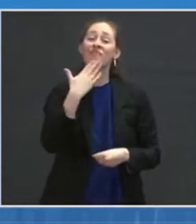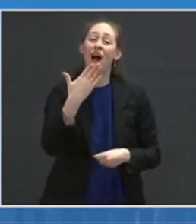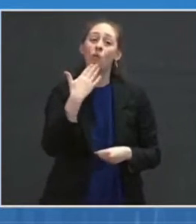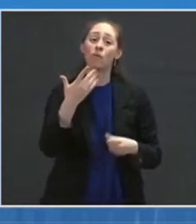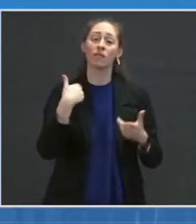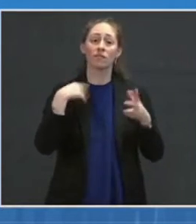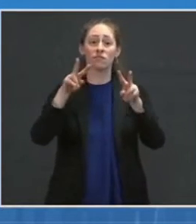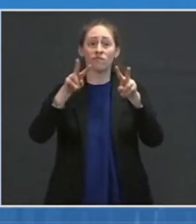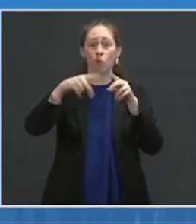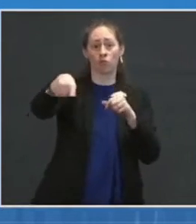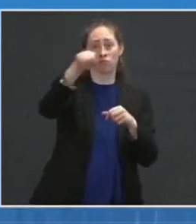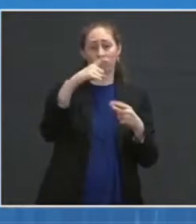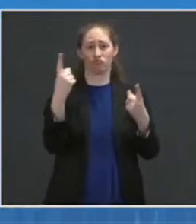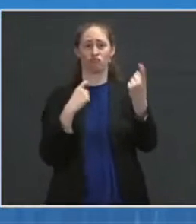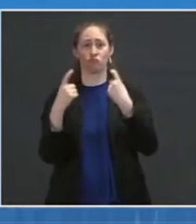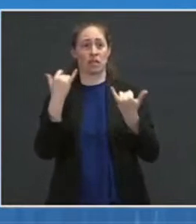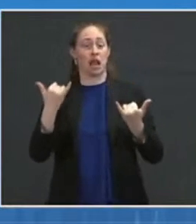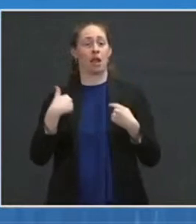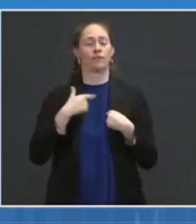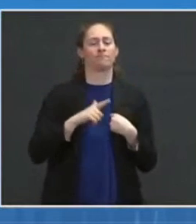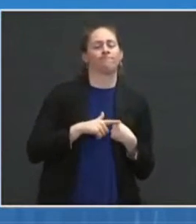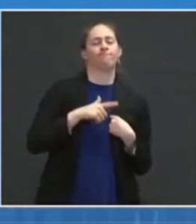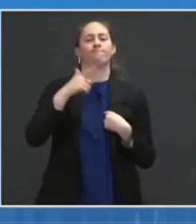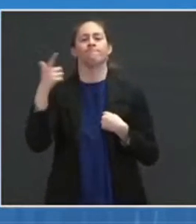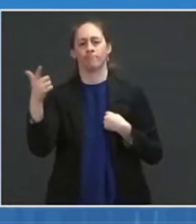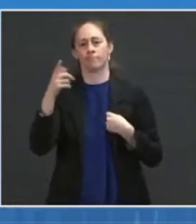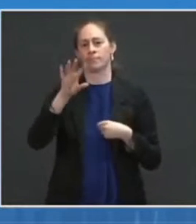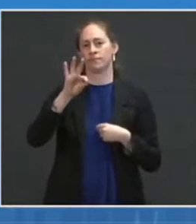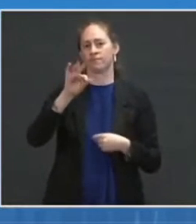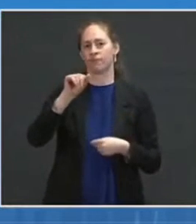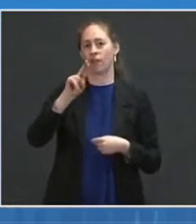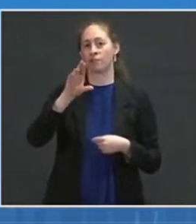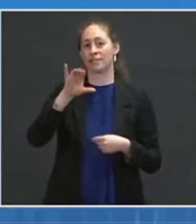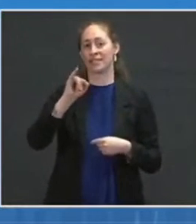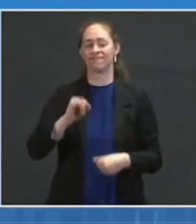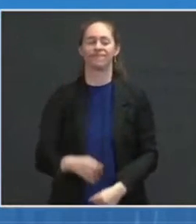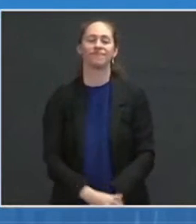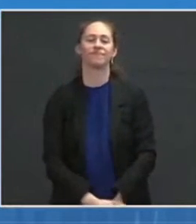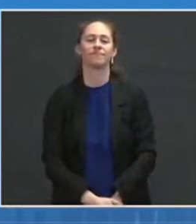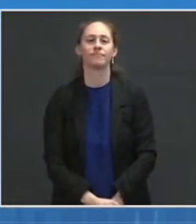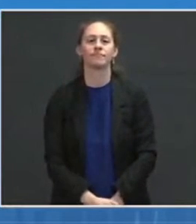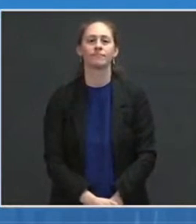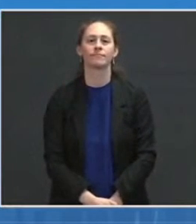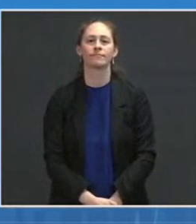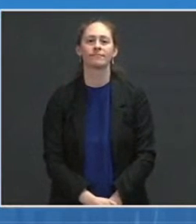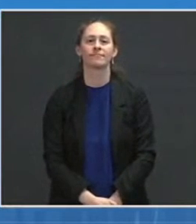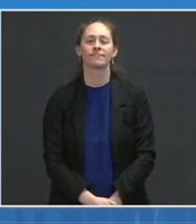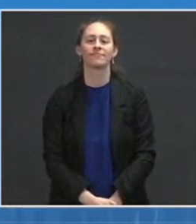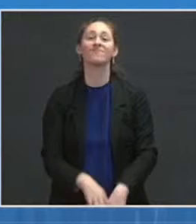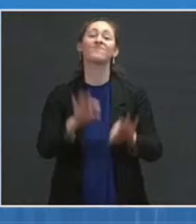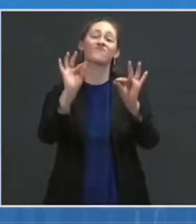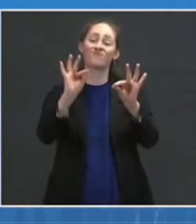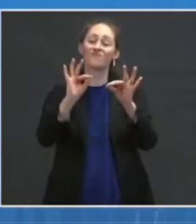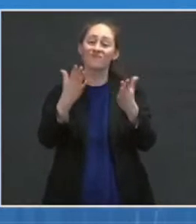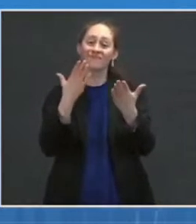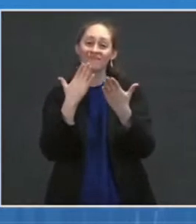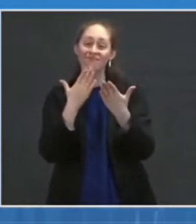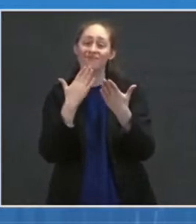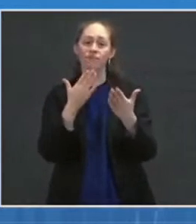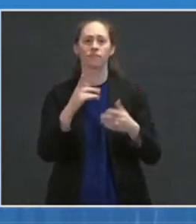STIMULATE AND INVITE THOSE THAT ARE INVOLVED IN VACCINE EFFORTS TO REGISTER AND ATTEND THE IMPORTANT MEETING. THANK YOU. AS ALWAYS I LOOK FORWARD TO YOUR QUESTIONS BUT BEFORE THAT I WILL TURN IT OVER TO DR.